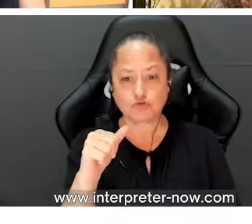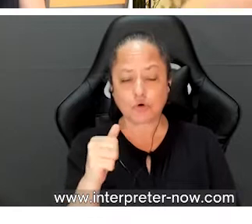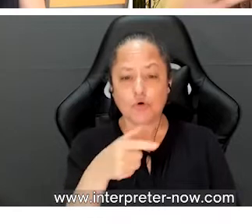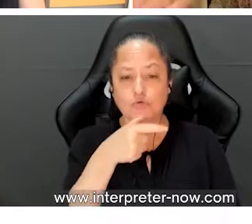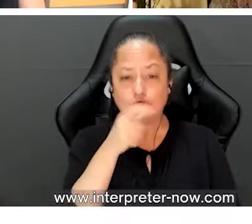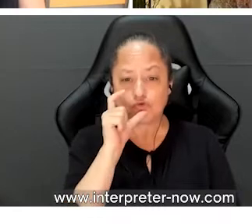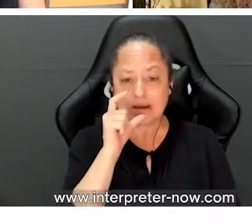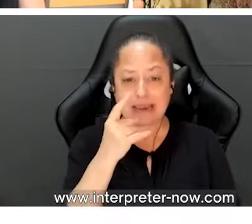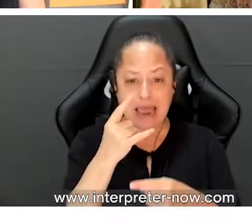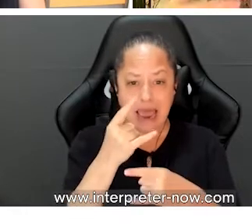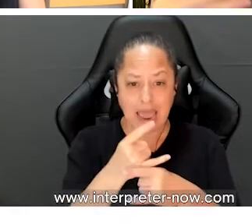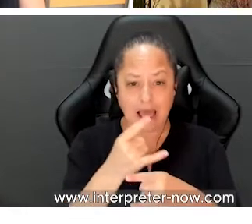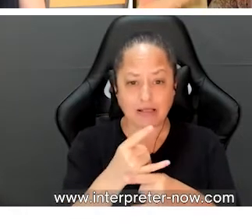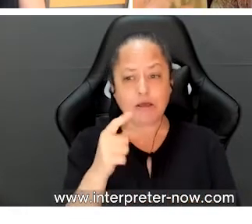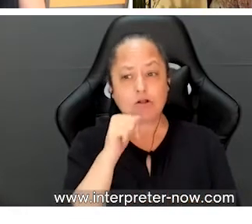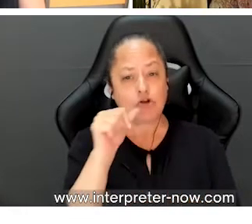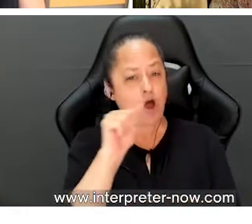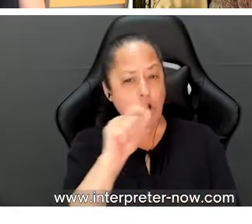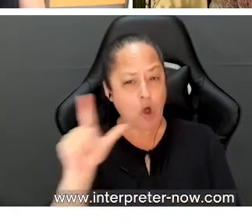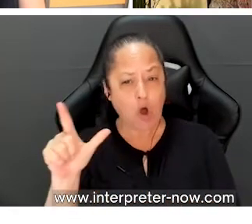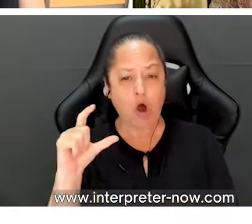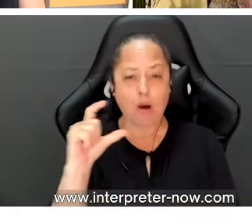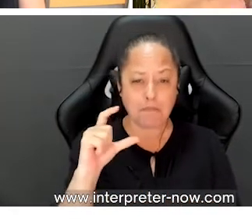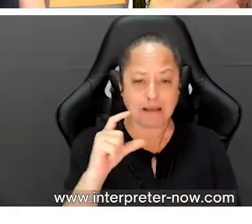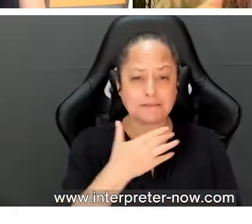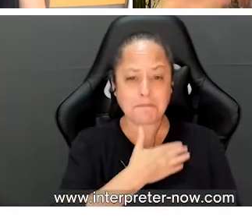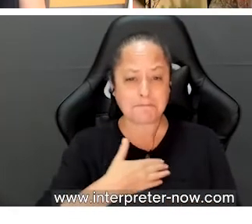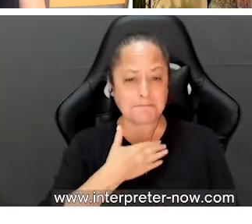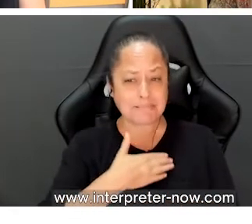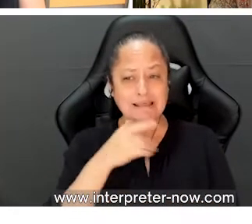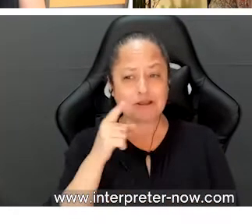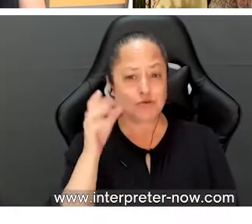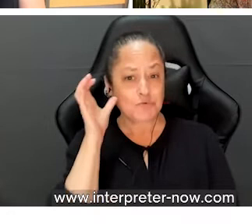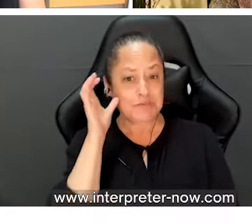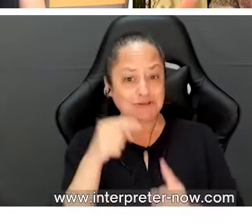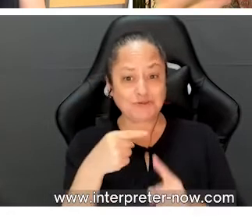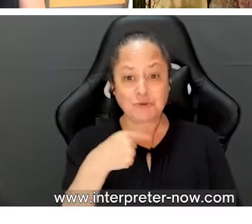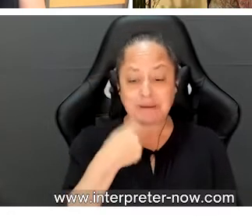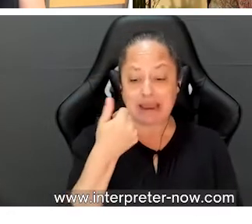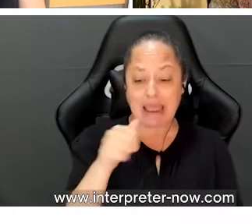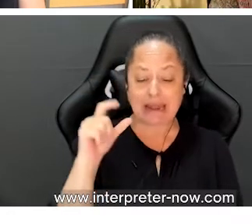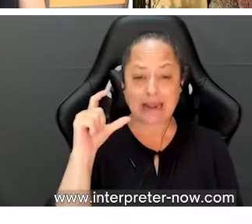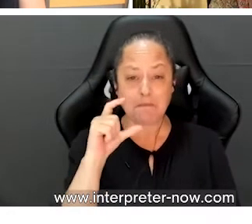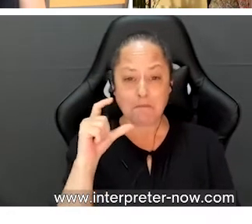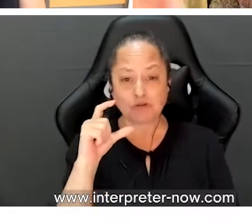Please, please, anything you listen to me or any Muslim says about how to be inclusive and equitable towards Muslims.